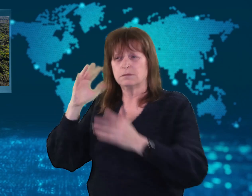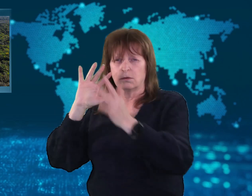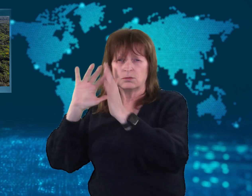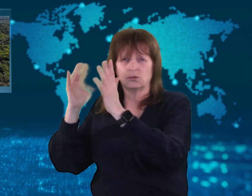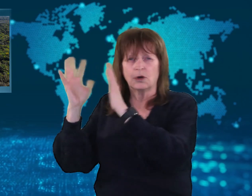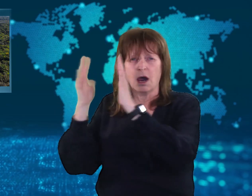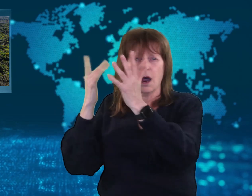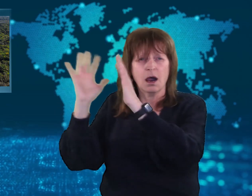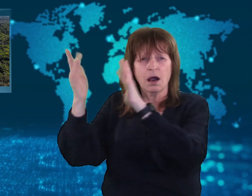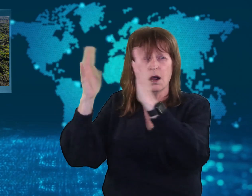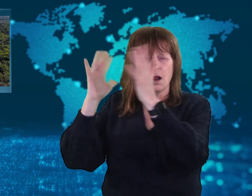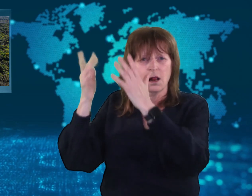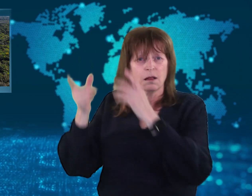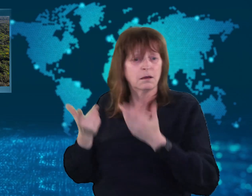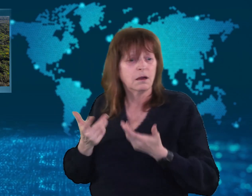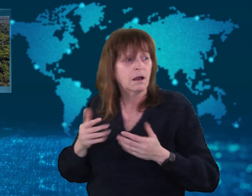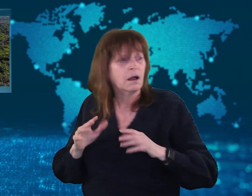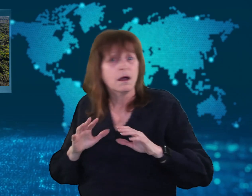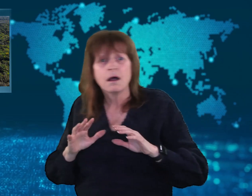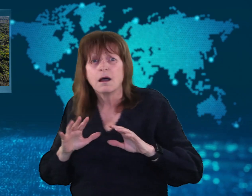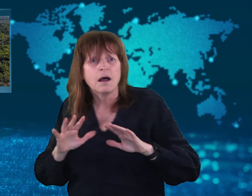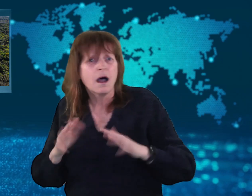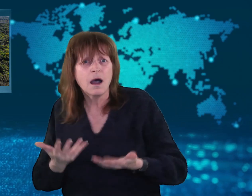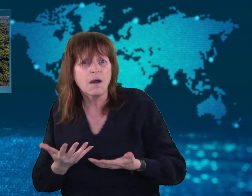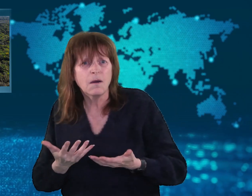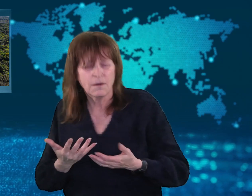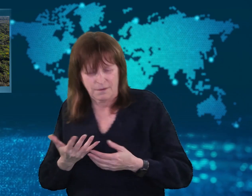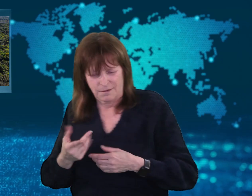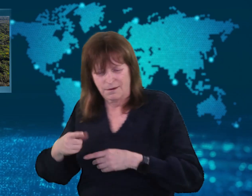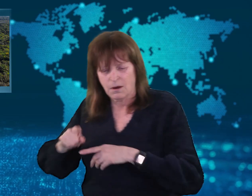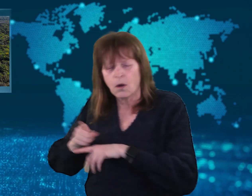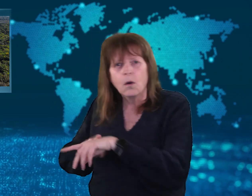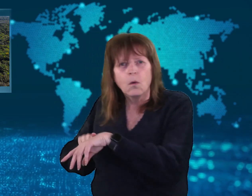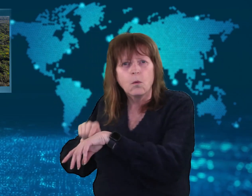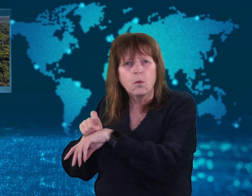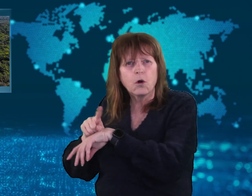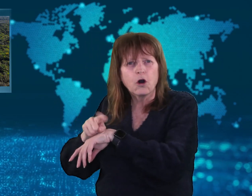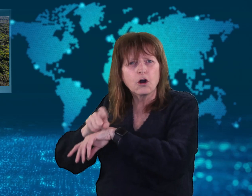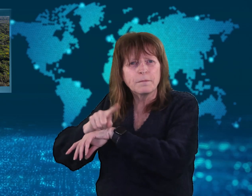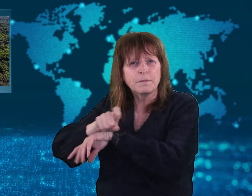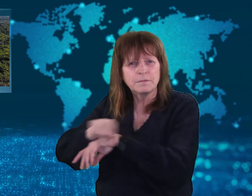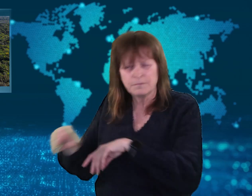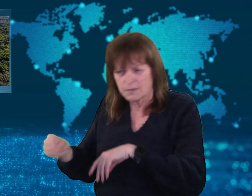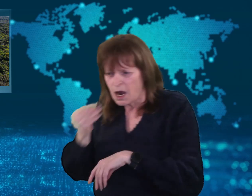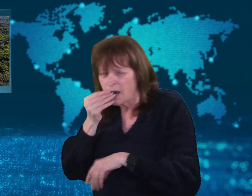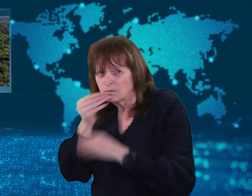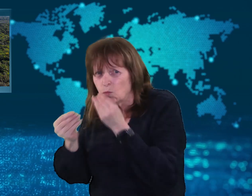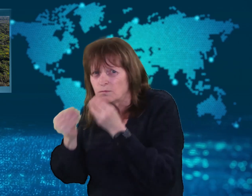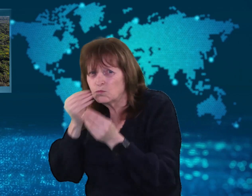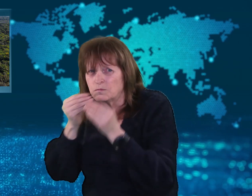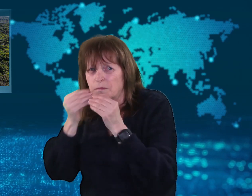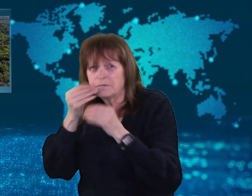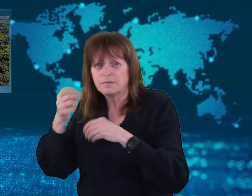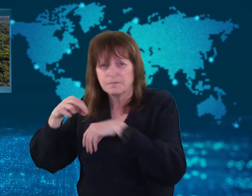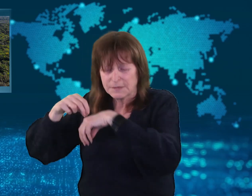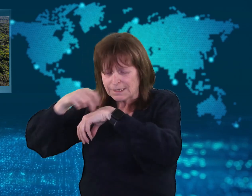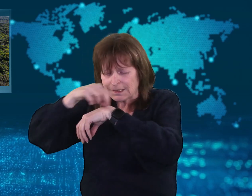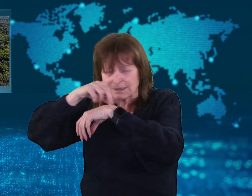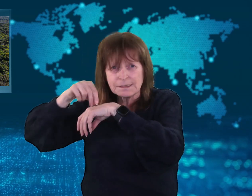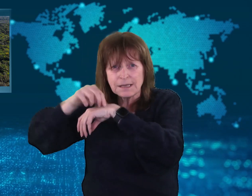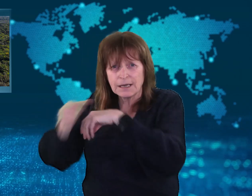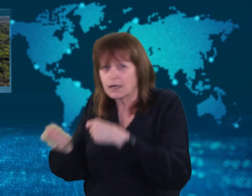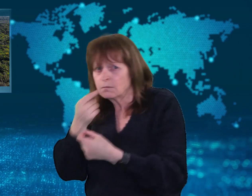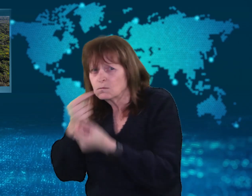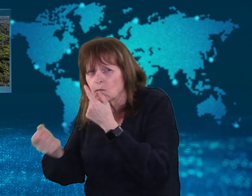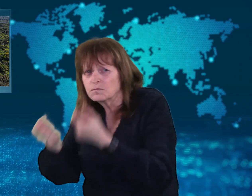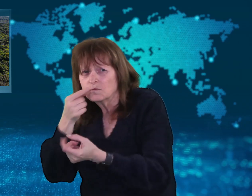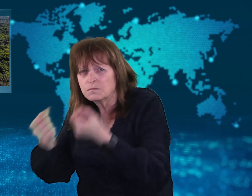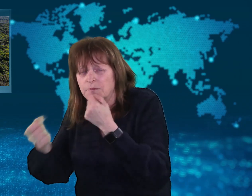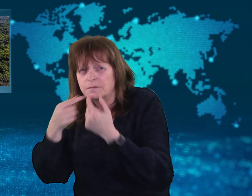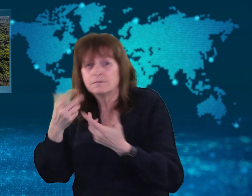and insects and drinking his own urine.